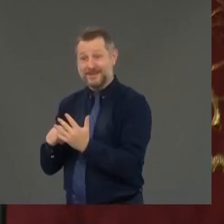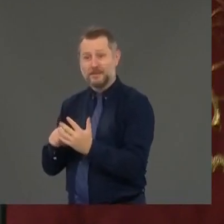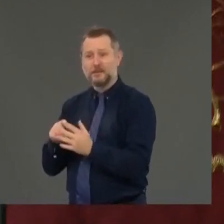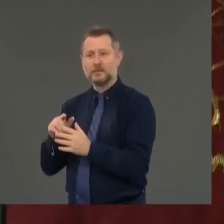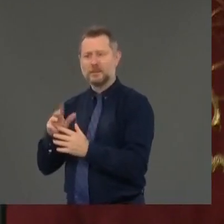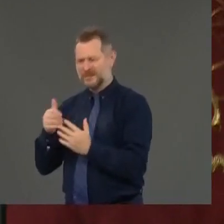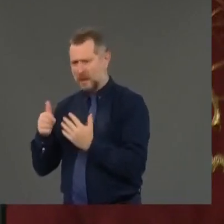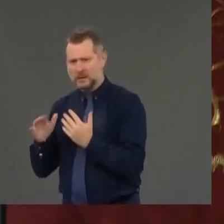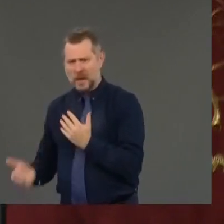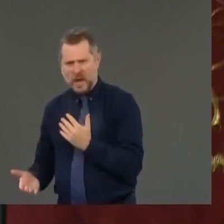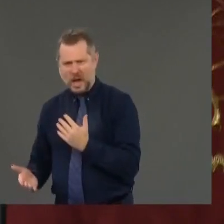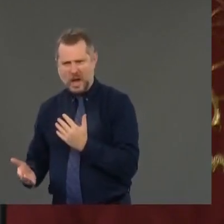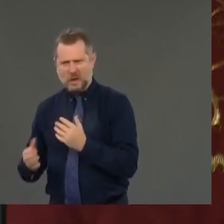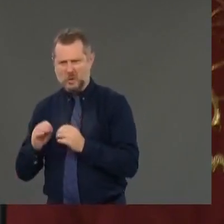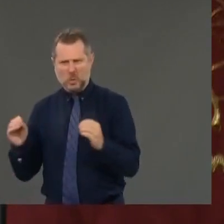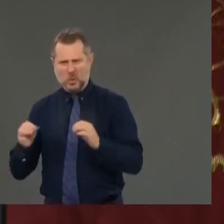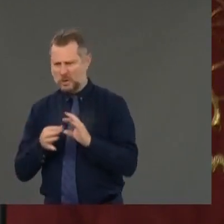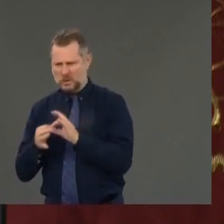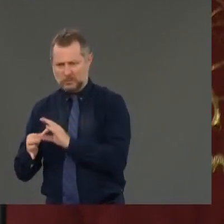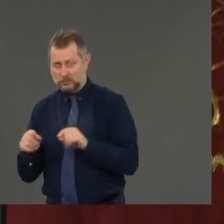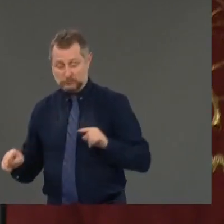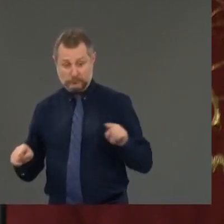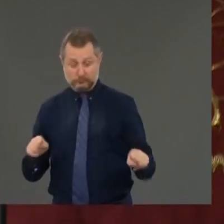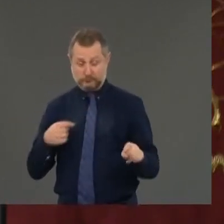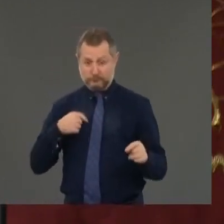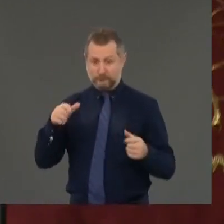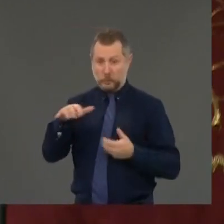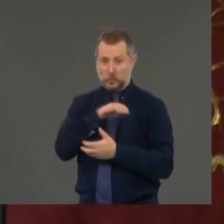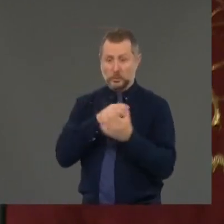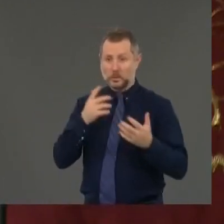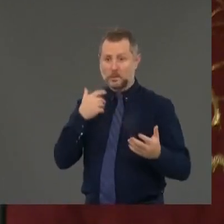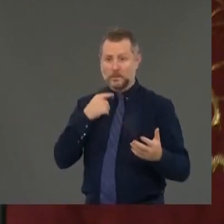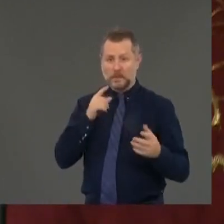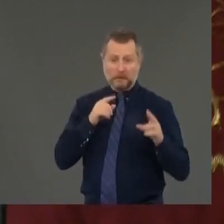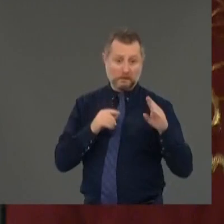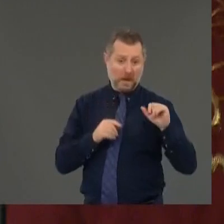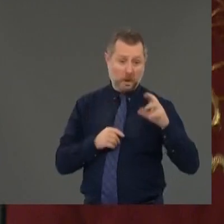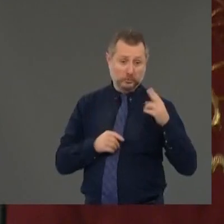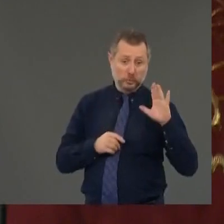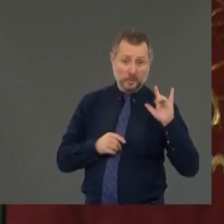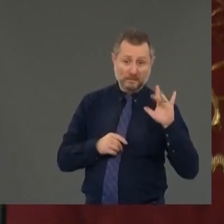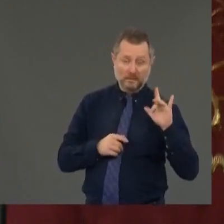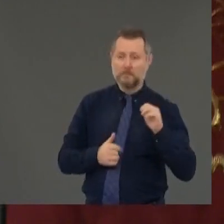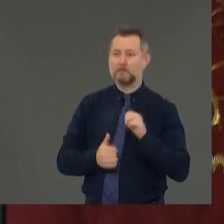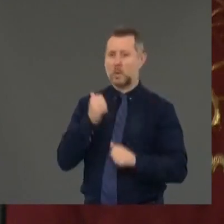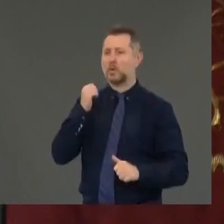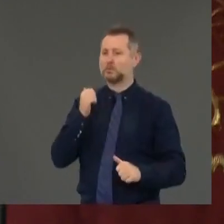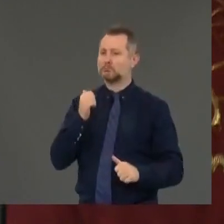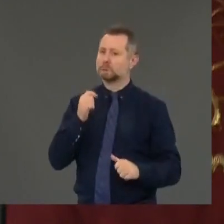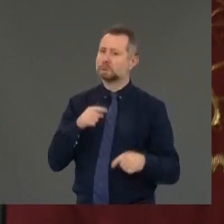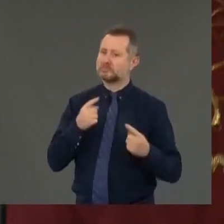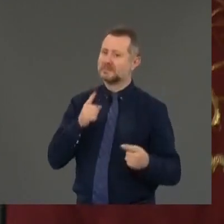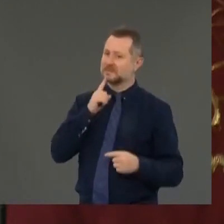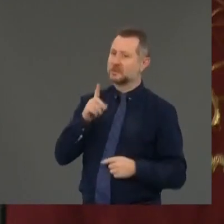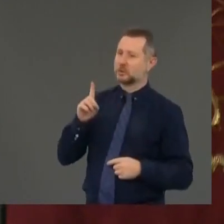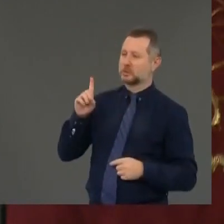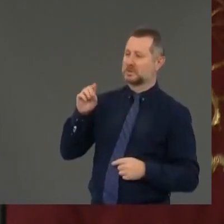THERE'S LITTLE CORRELATION TO NO CORRELATION BETWEEN THE INDIVIDUAL HOSPITAL DATA.